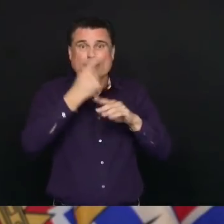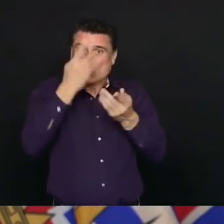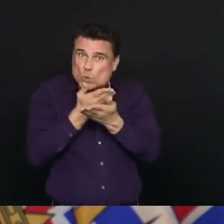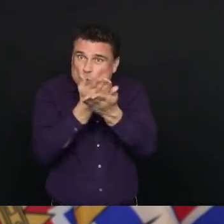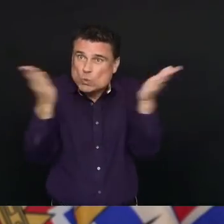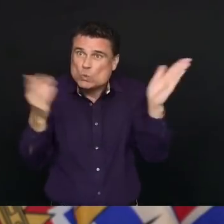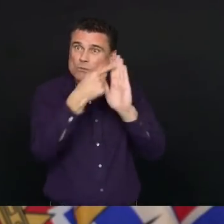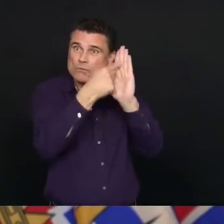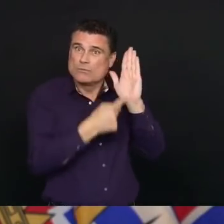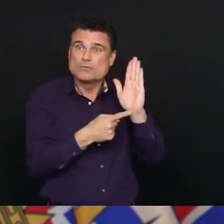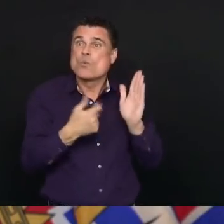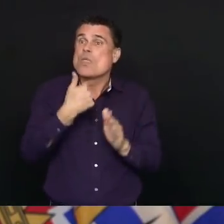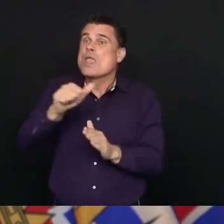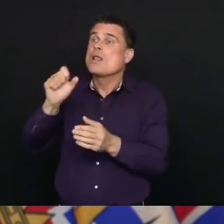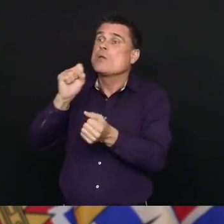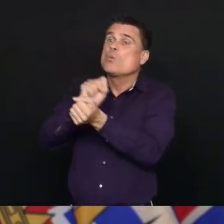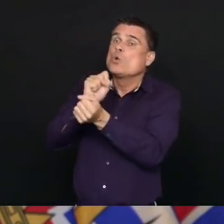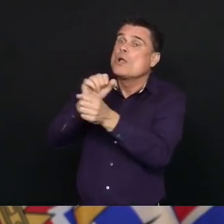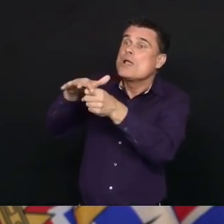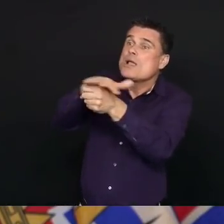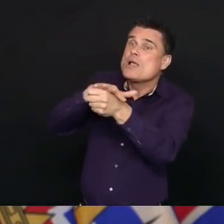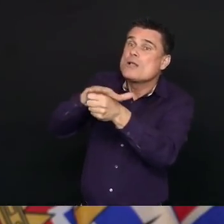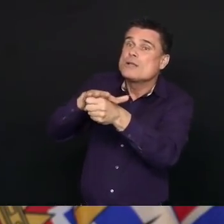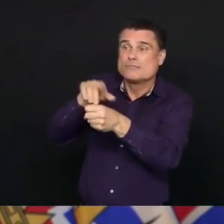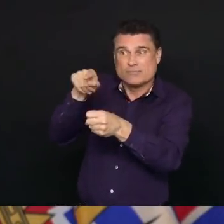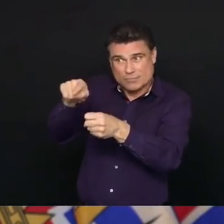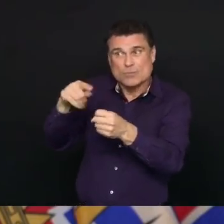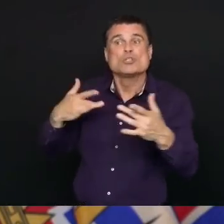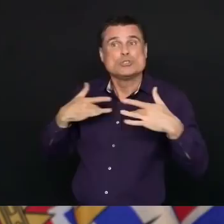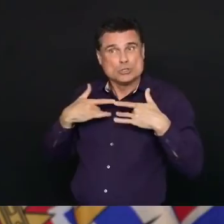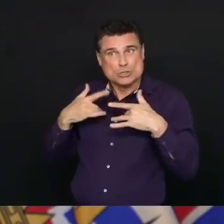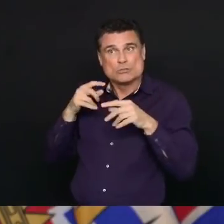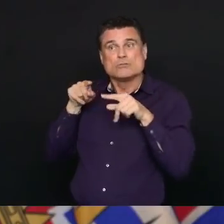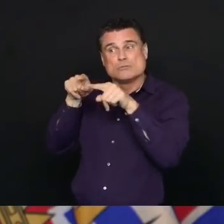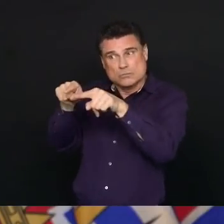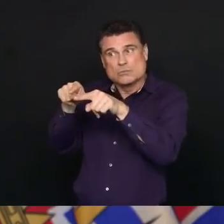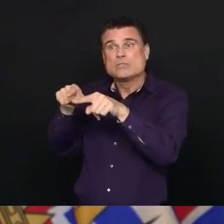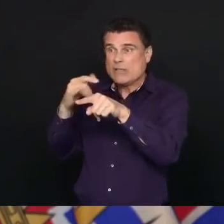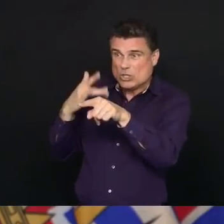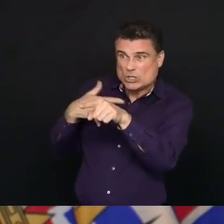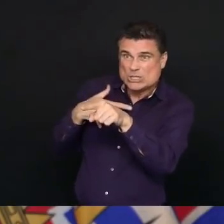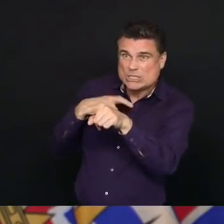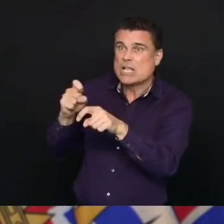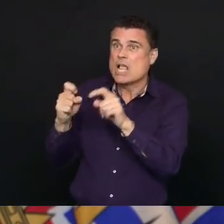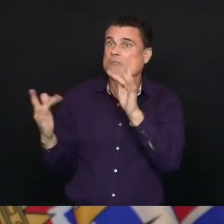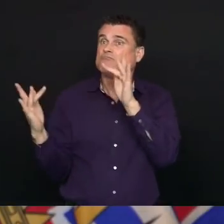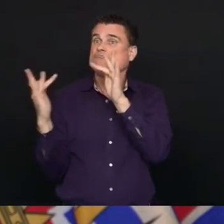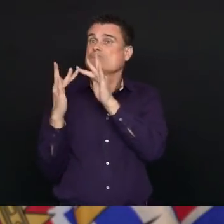and make sure that people have the means to do what we have asked them to do. We've put in those restrictions.